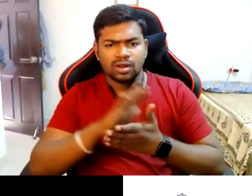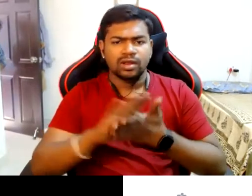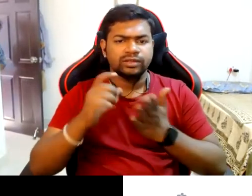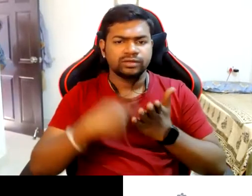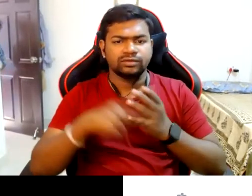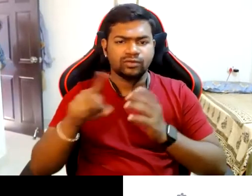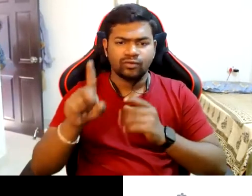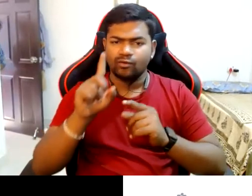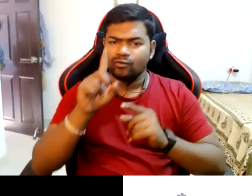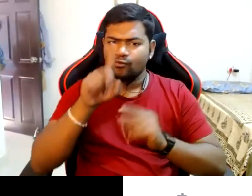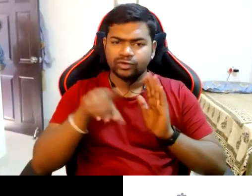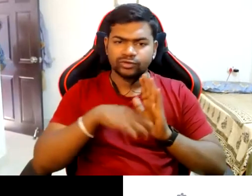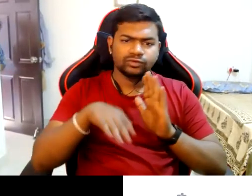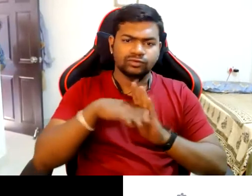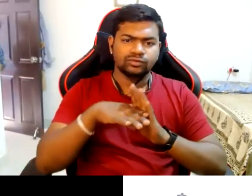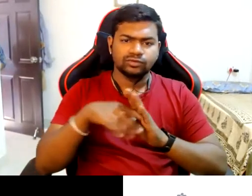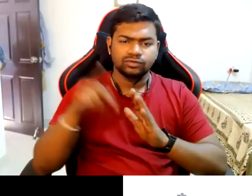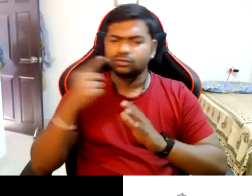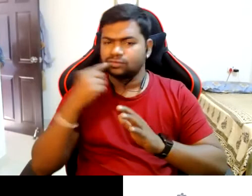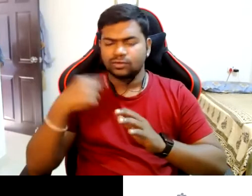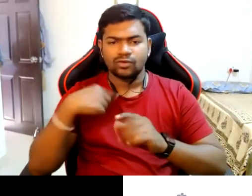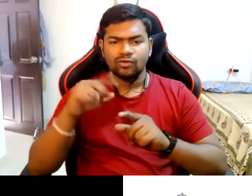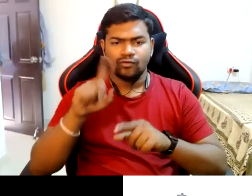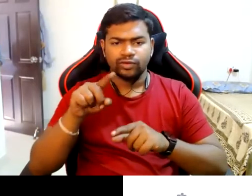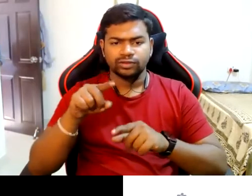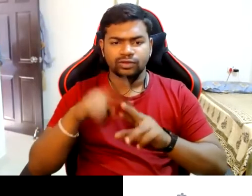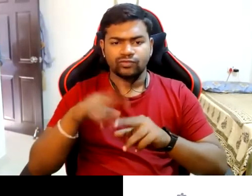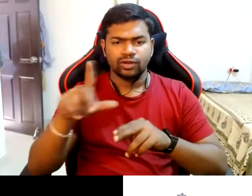And my friend will text me that Sandeep go to first floor go to 2nd floor,